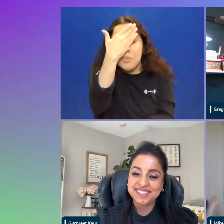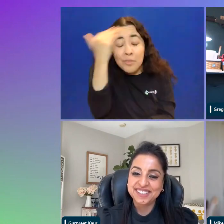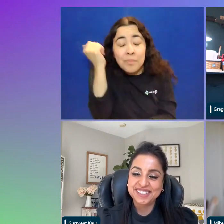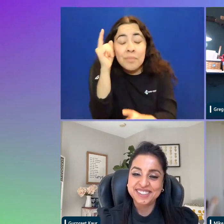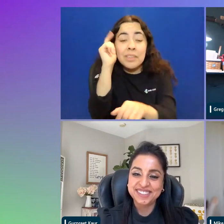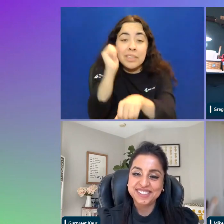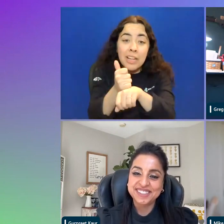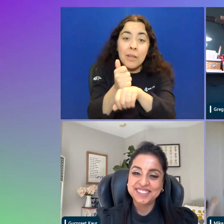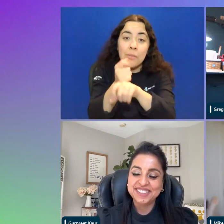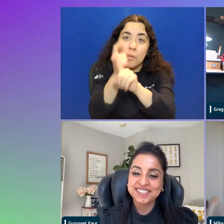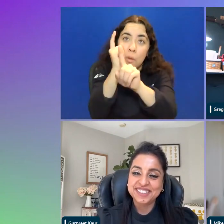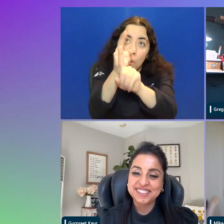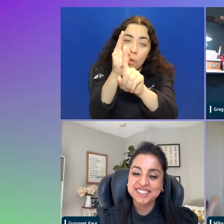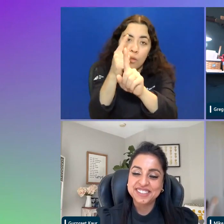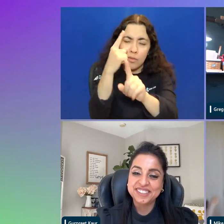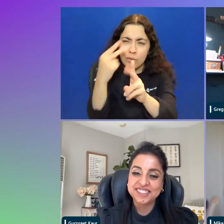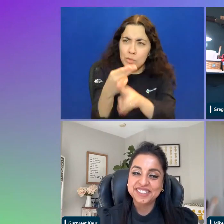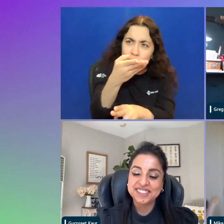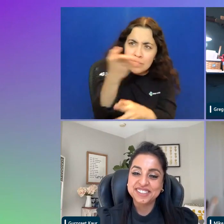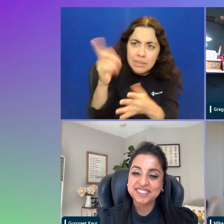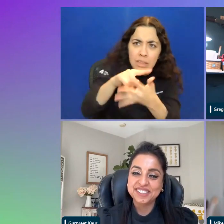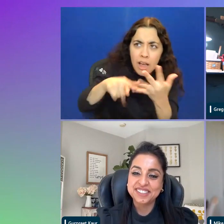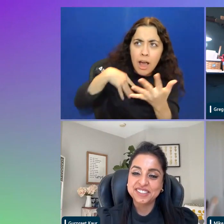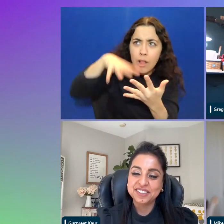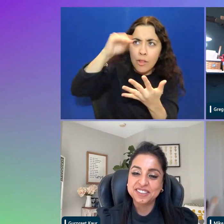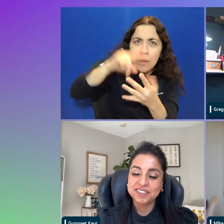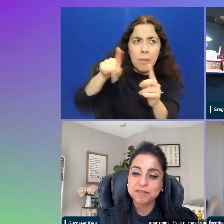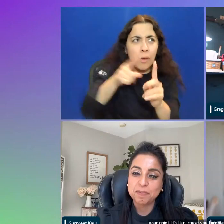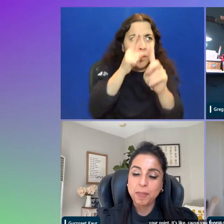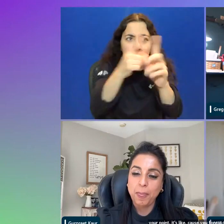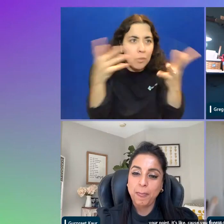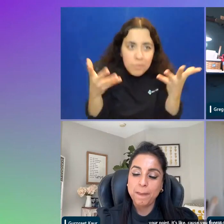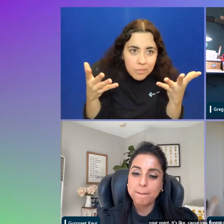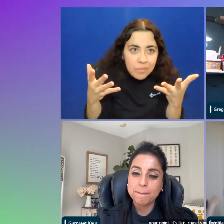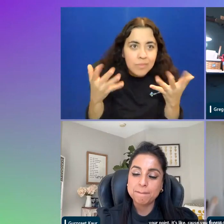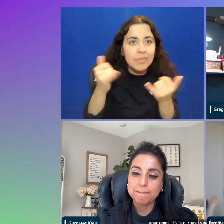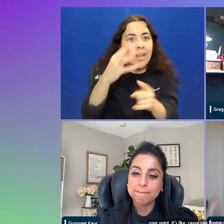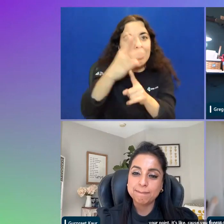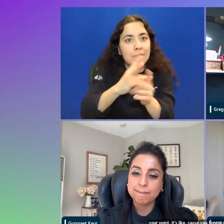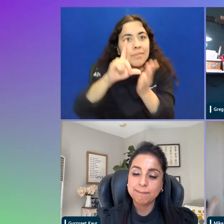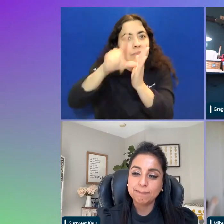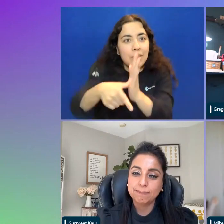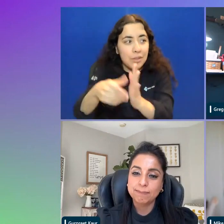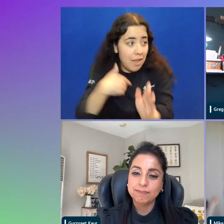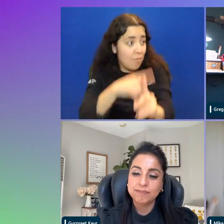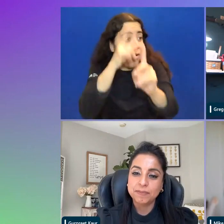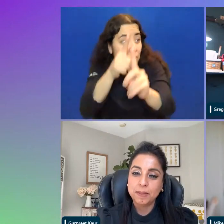it. So we went back six months later and we said, okay, well now we've got a goal. So use all that training that you just got